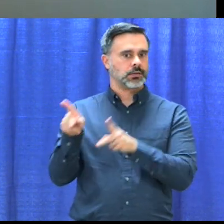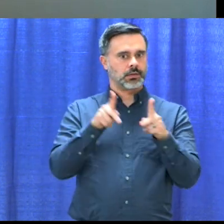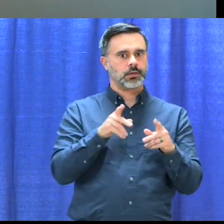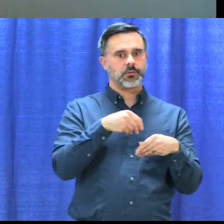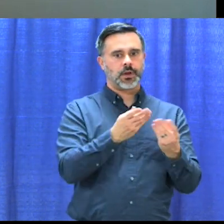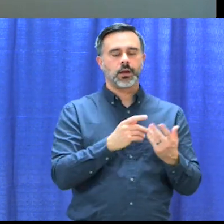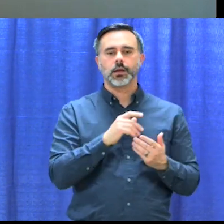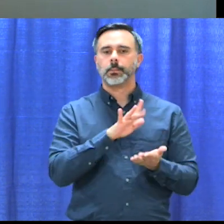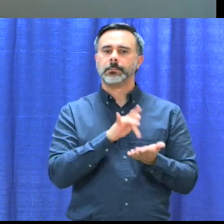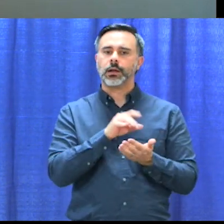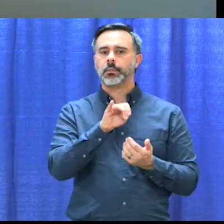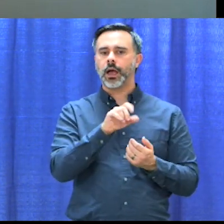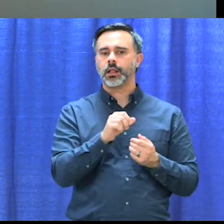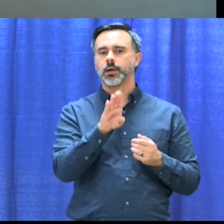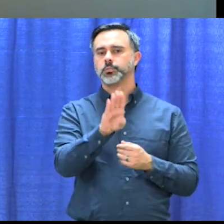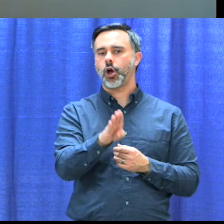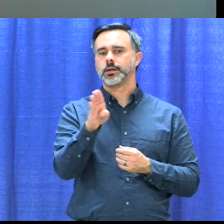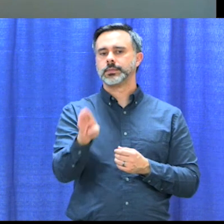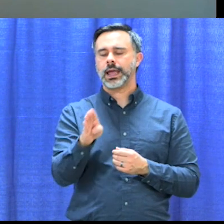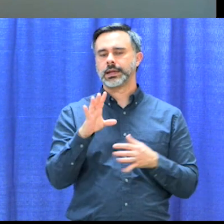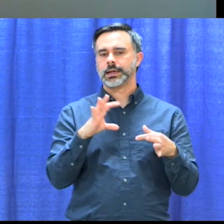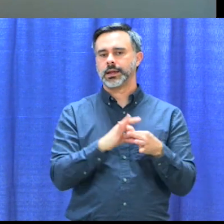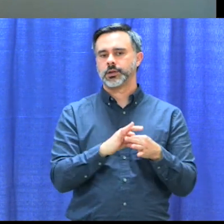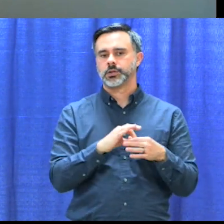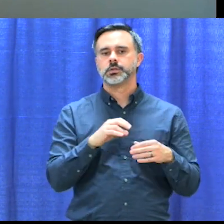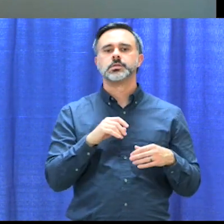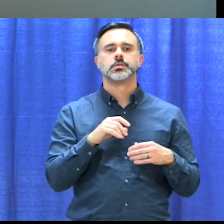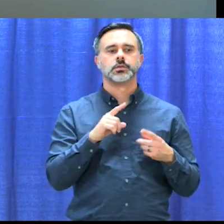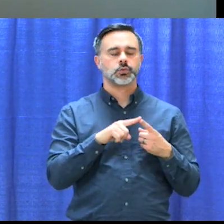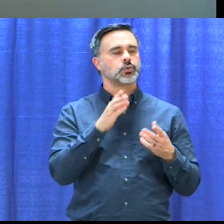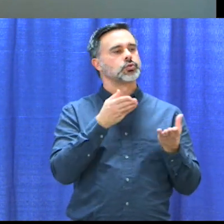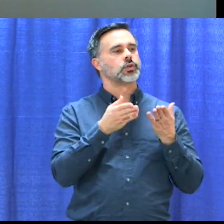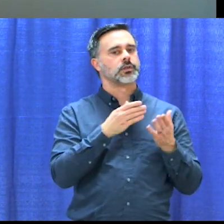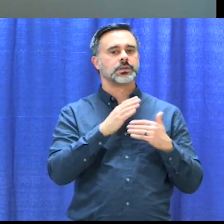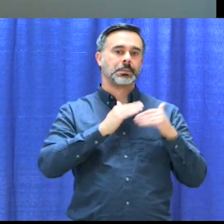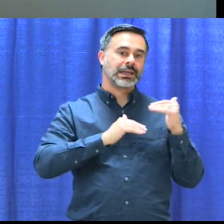mile broadband connections to rural communities and services building blocks for other world